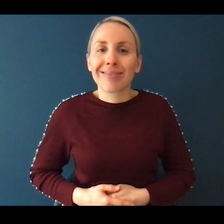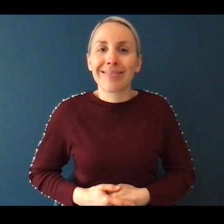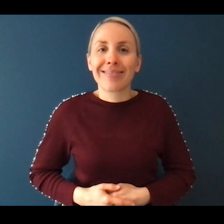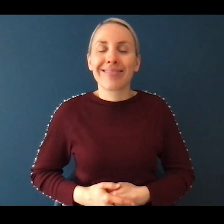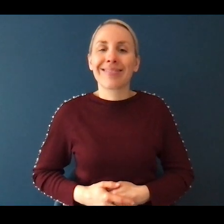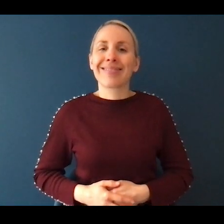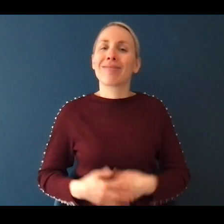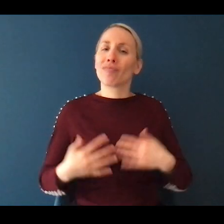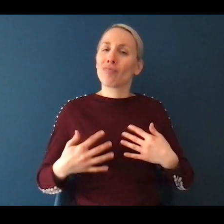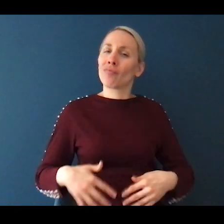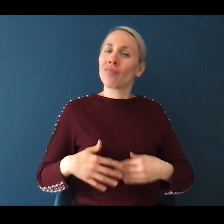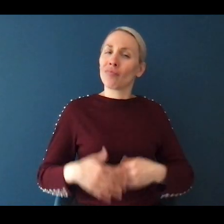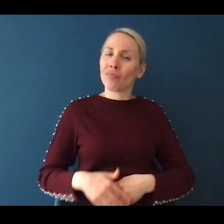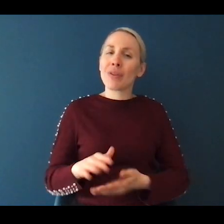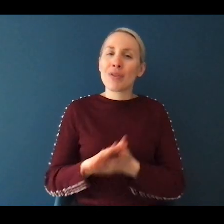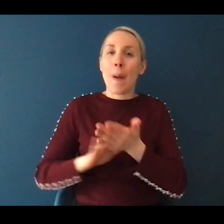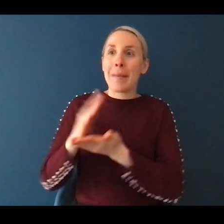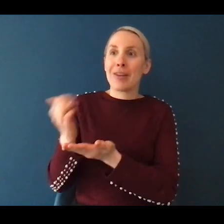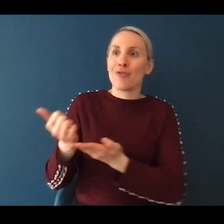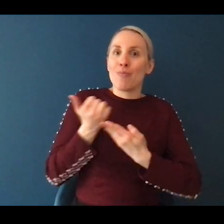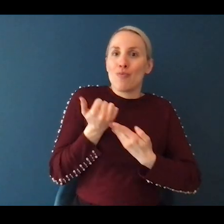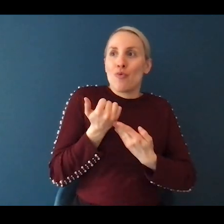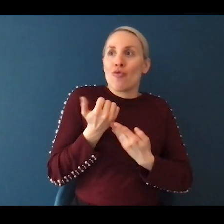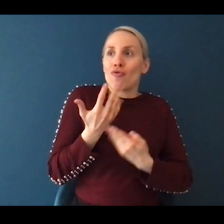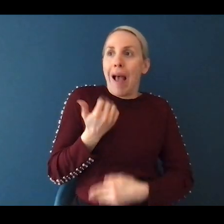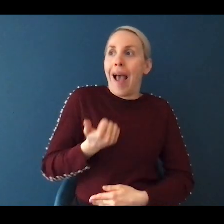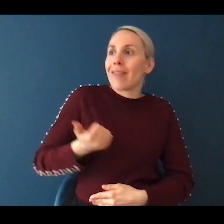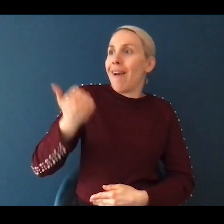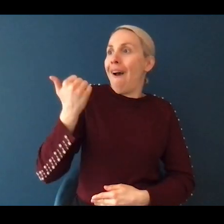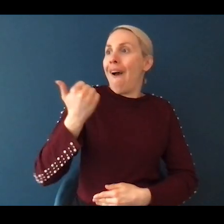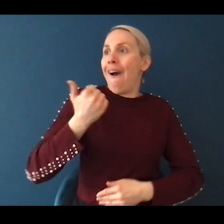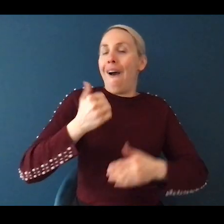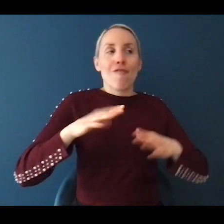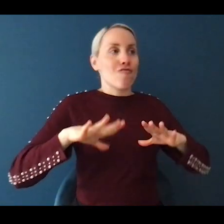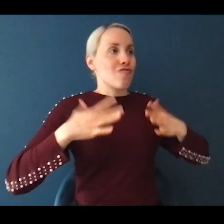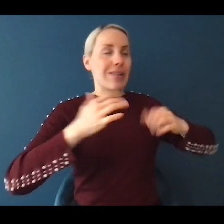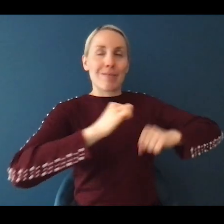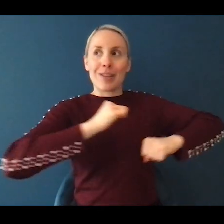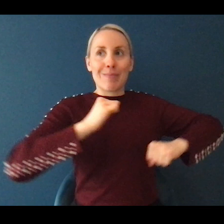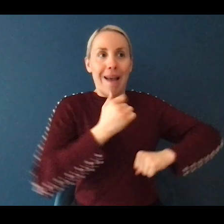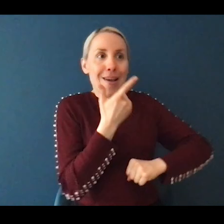to do that in an environment that was supportive and allows you to do that and succeed and